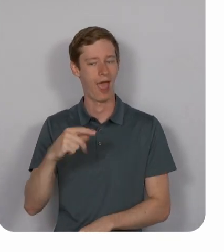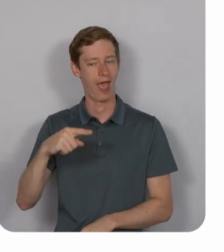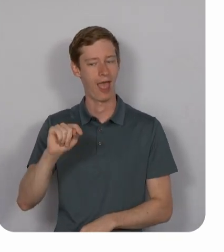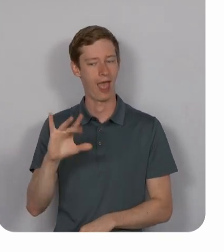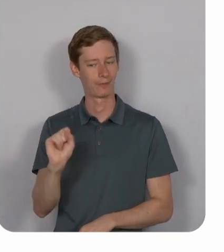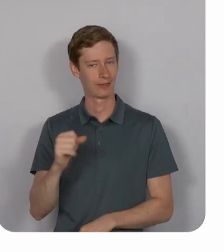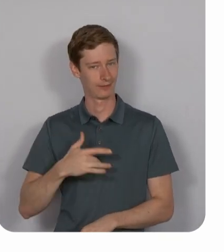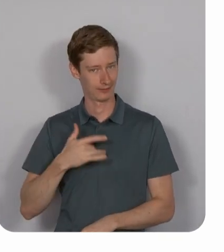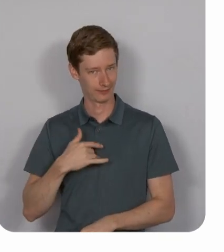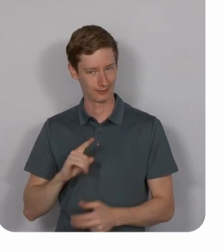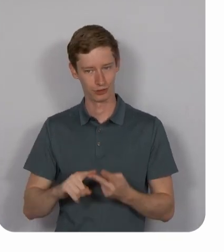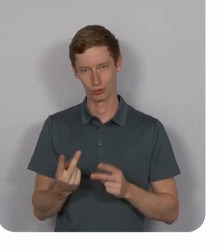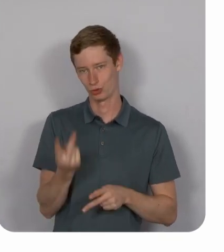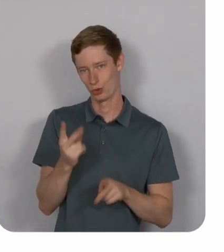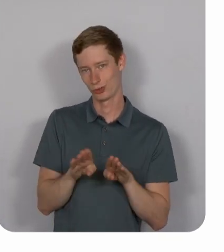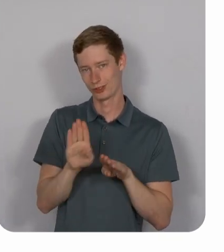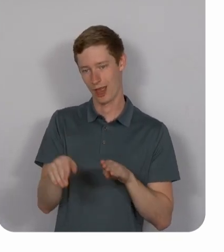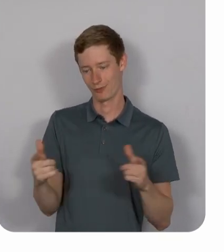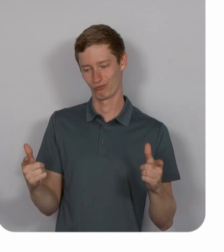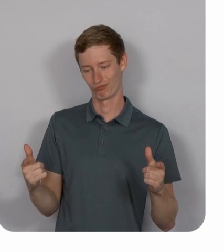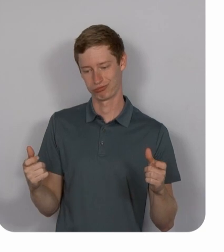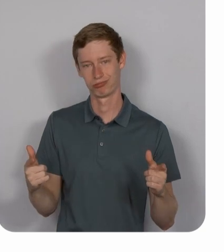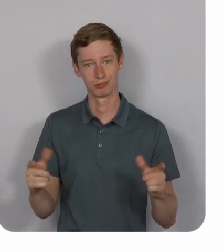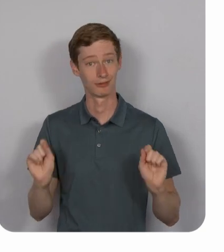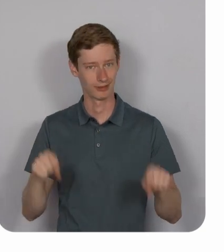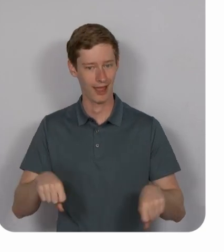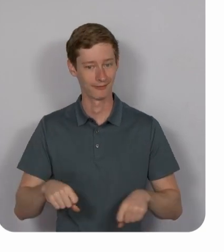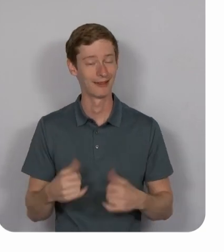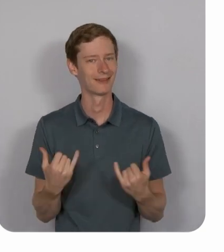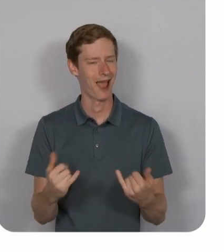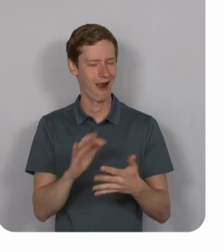With that, you’ve got all the tools you need to develop for VR and MR.